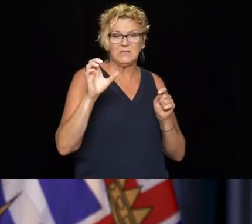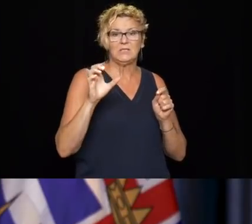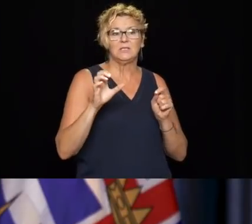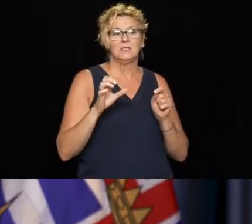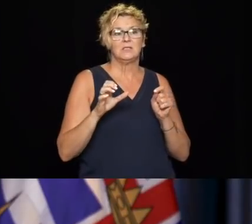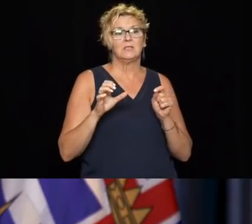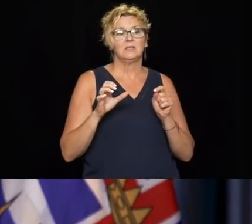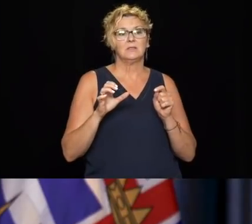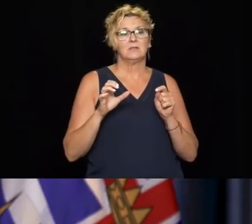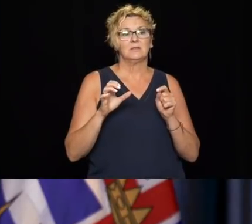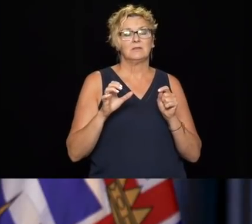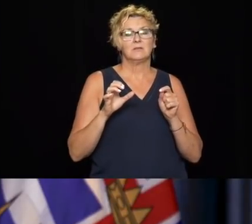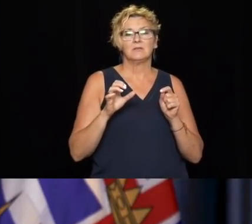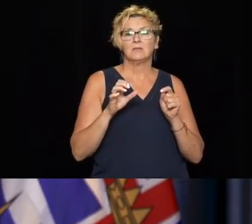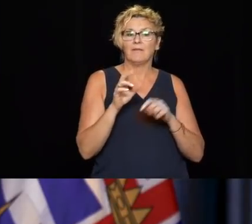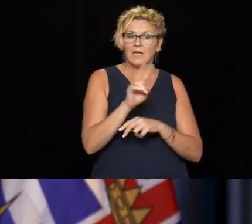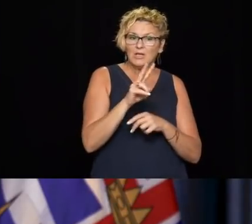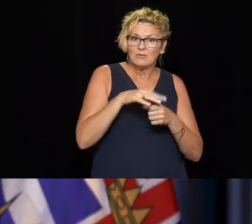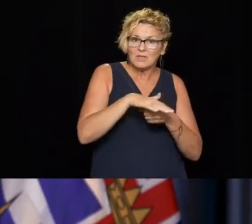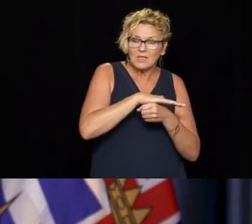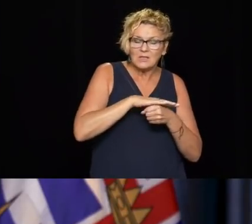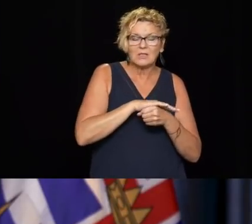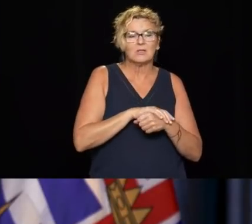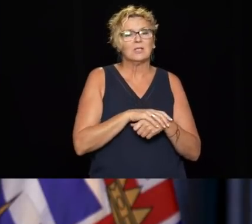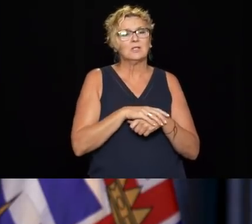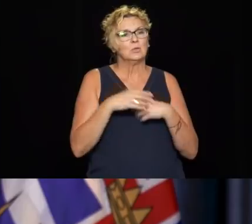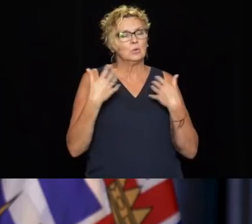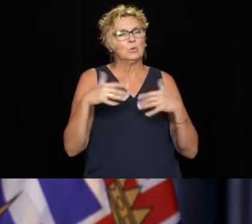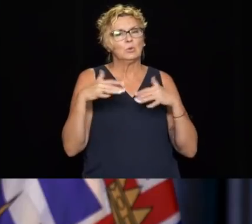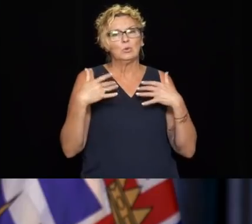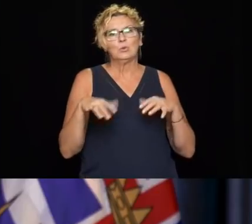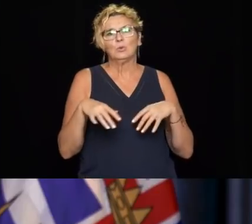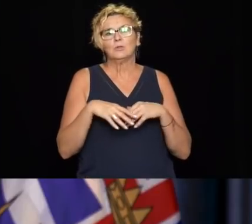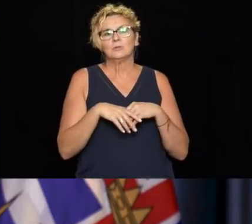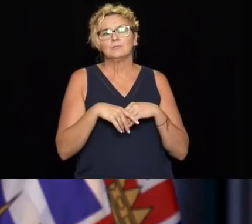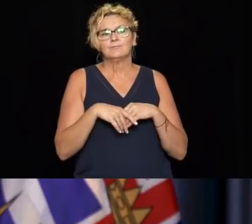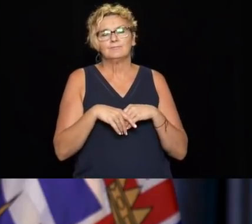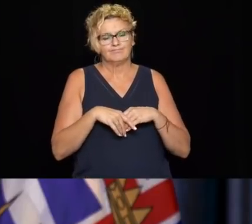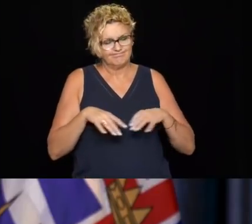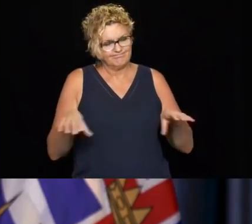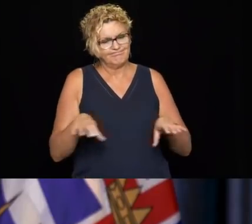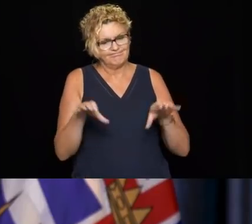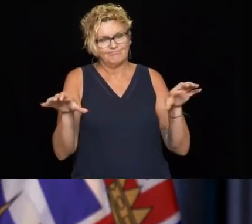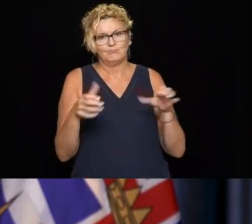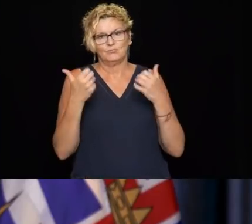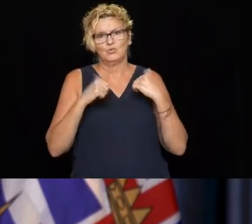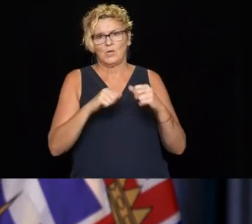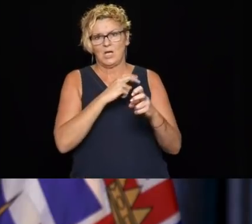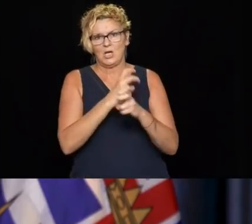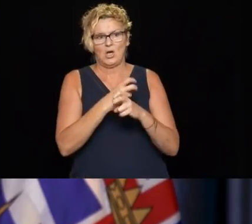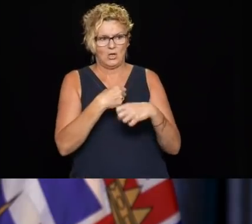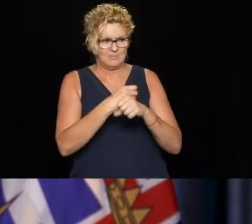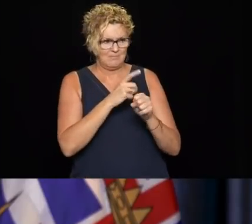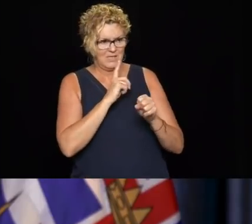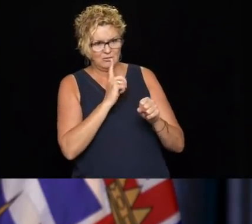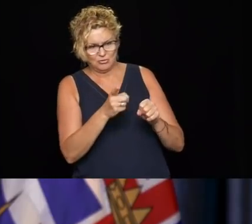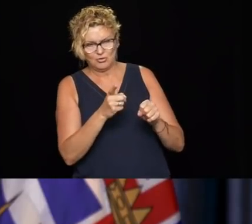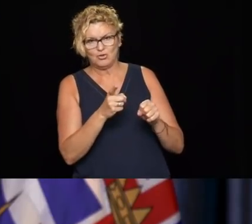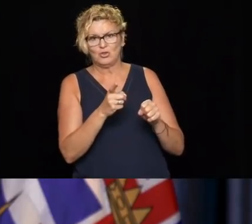health officers across the province by health authorities, particularly true in Vancouver coast, to ensure